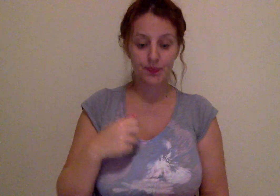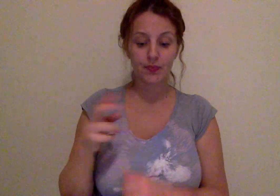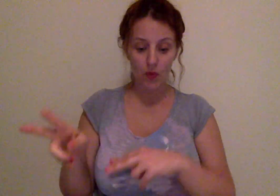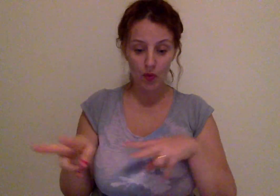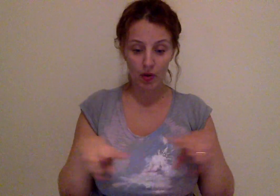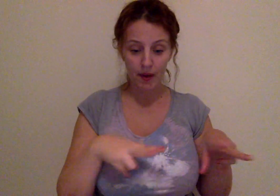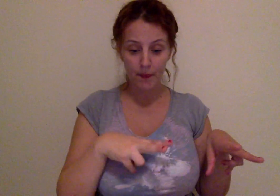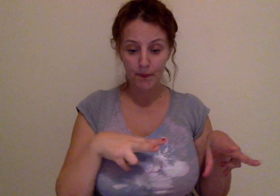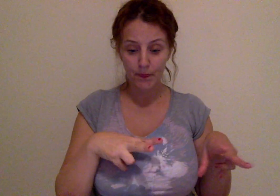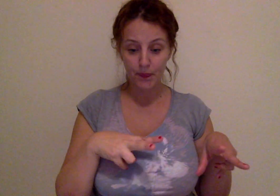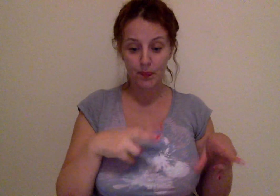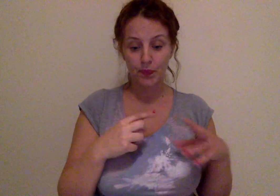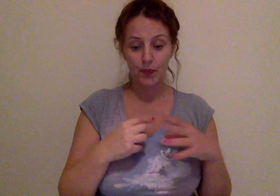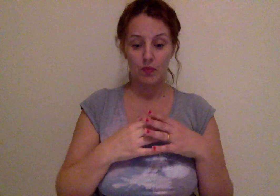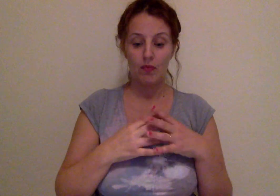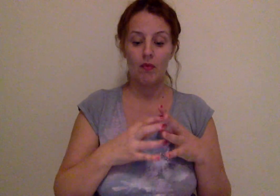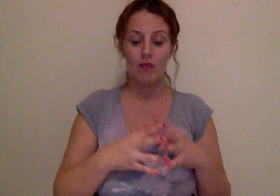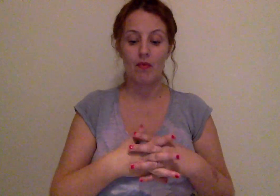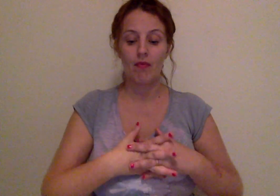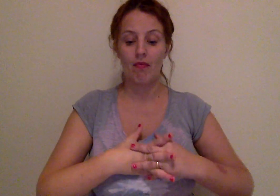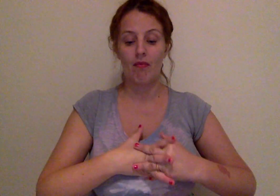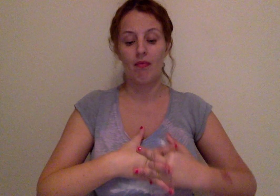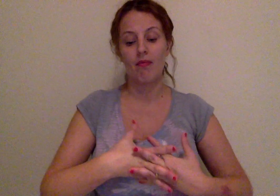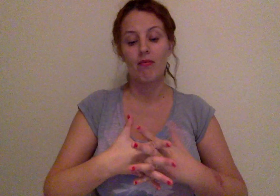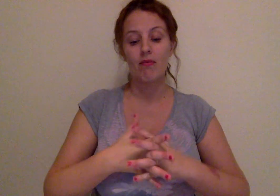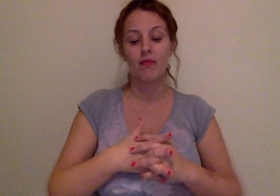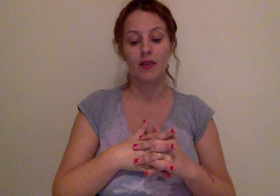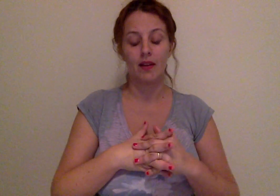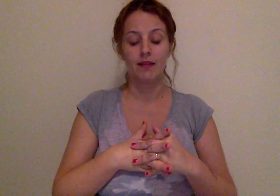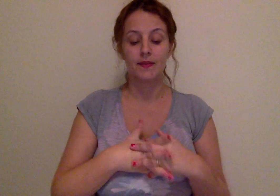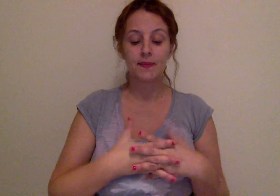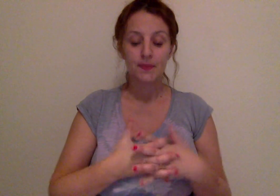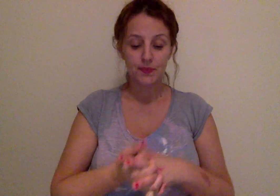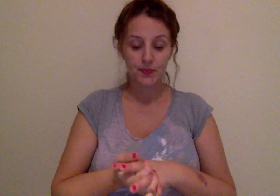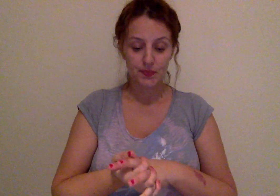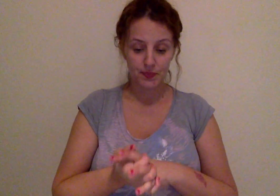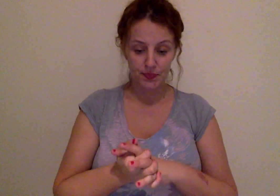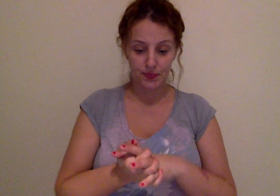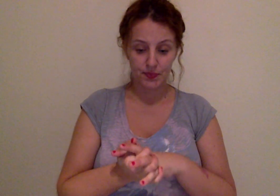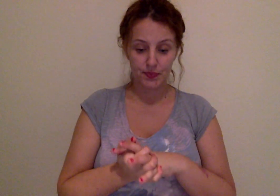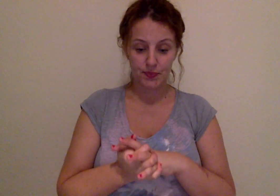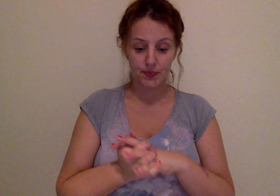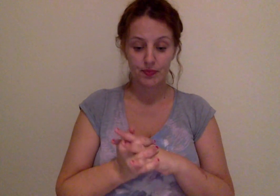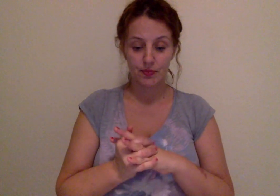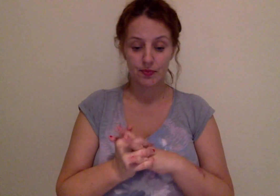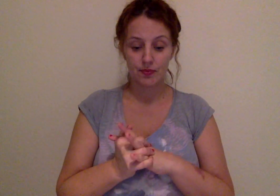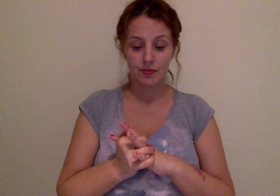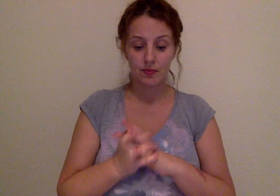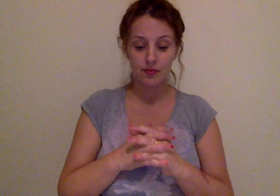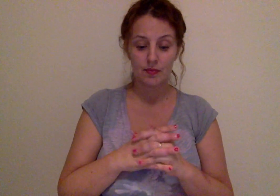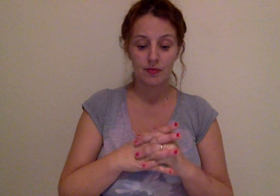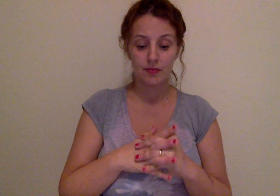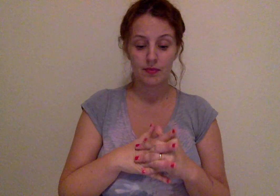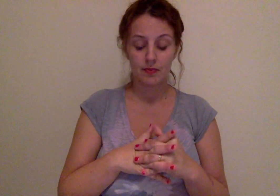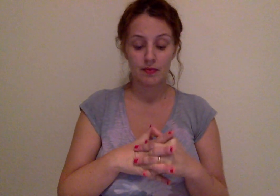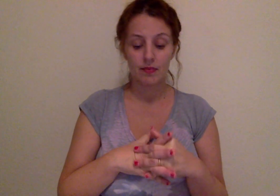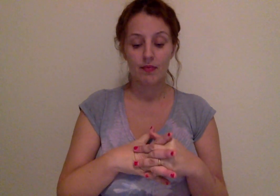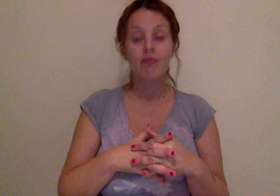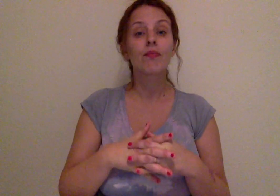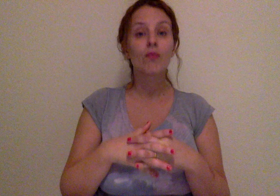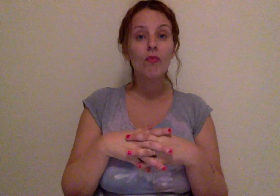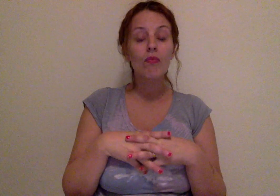On my 10th wedding anniversary I went to NewYork, it was lovely but freezing.